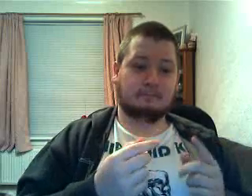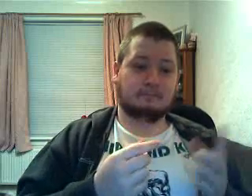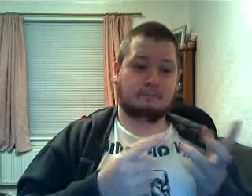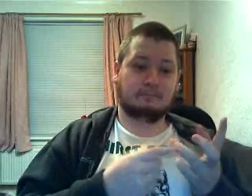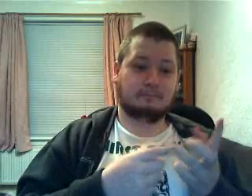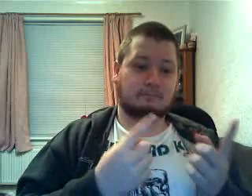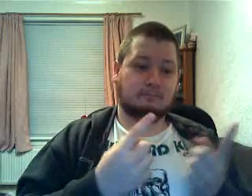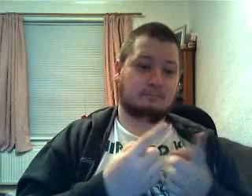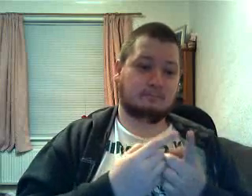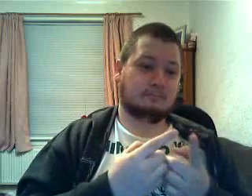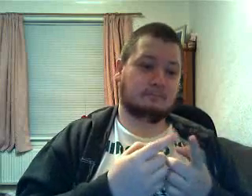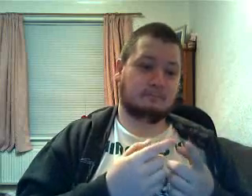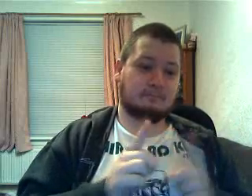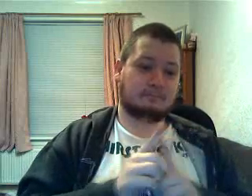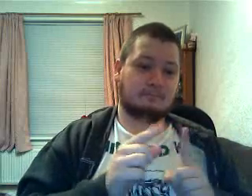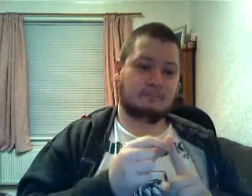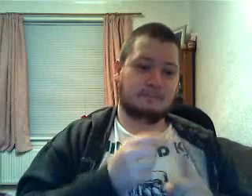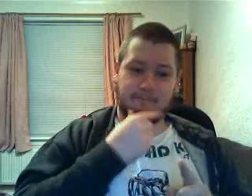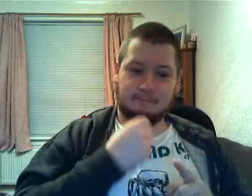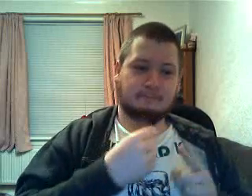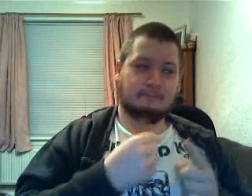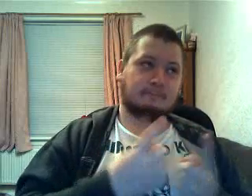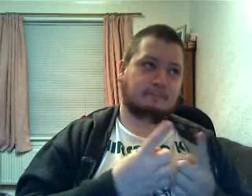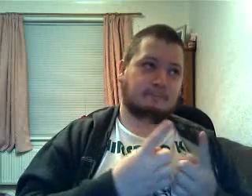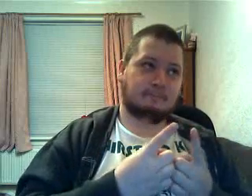on other things like pokémon stuff,